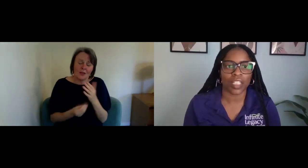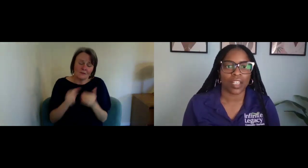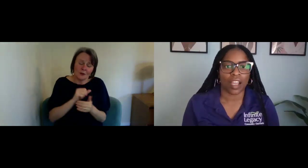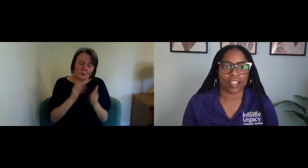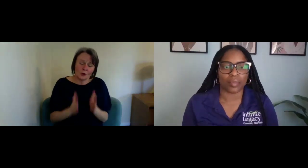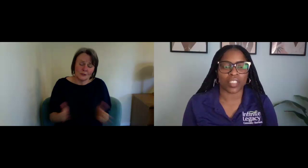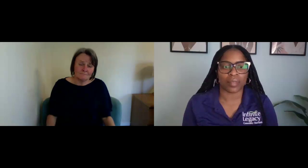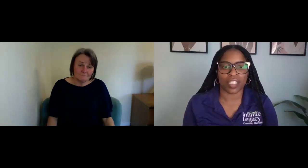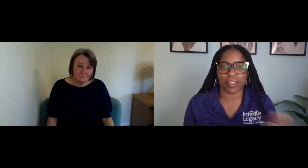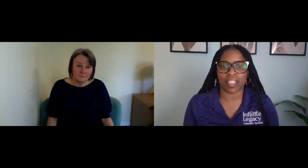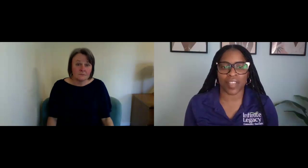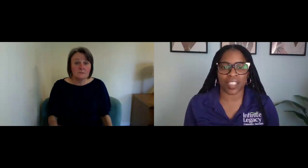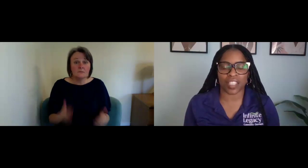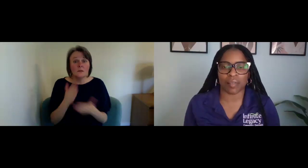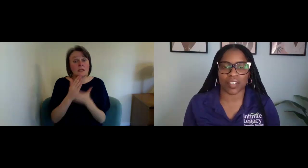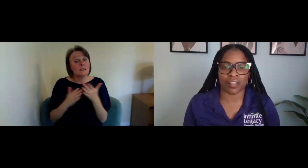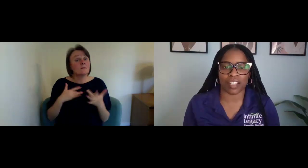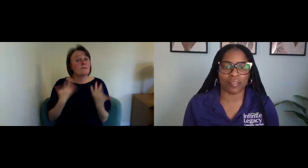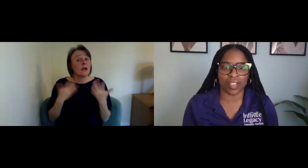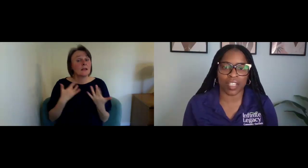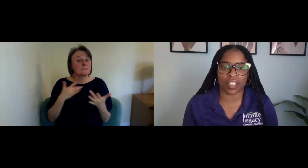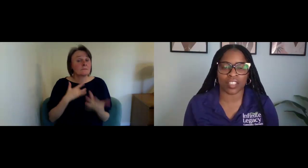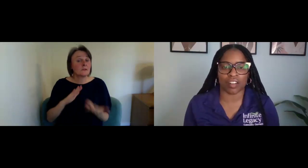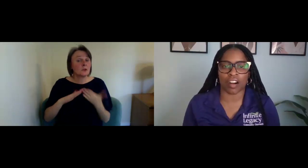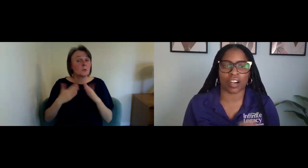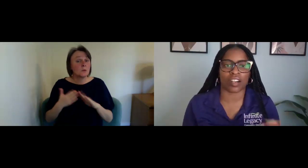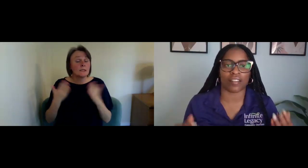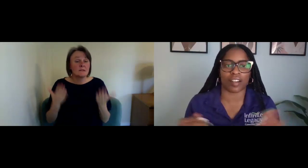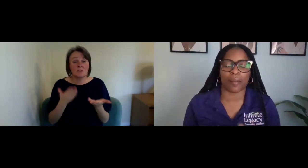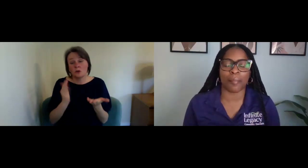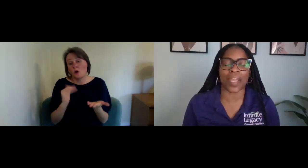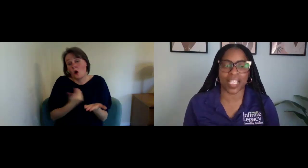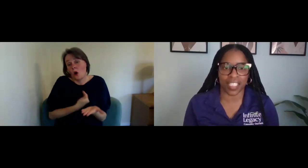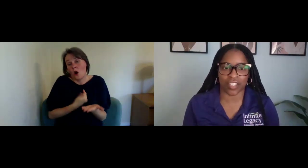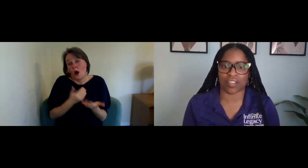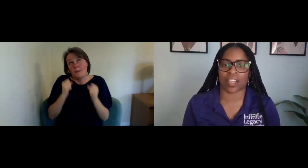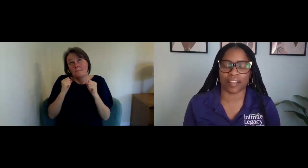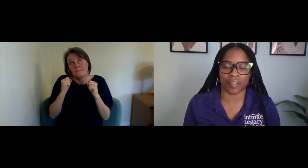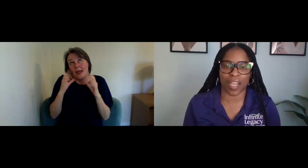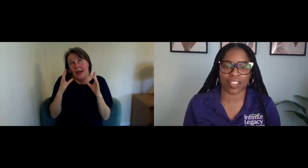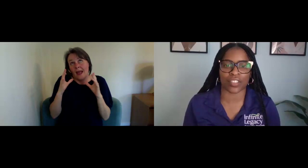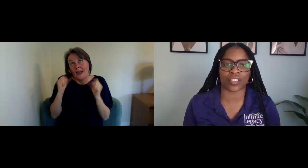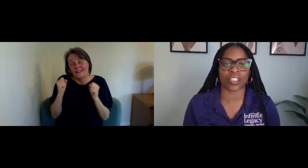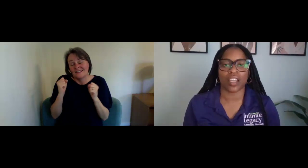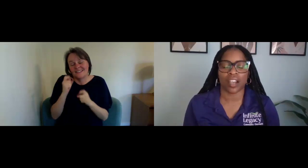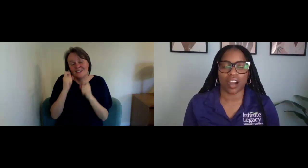So some of the events that we do in our community, these are our amazing donate life ambassadors!